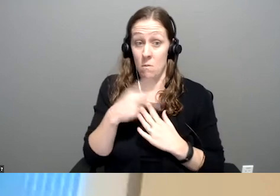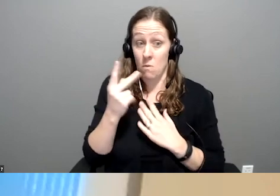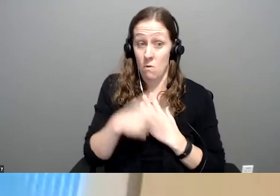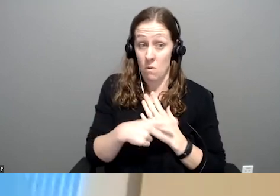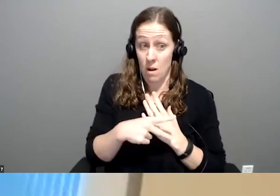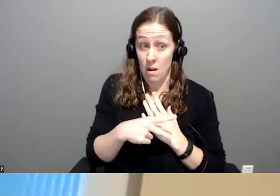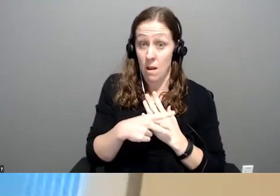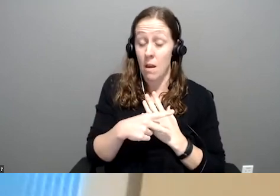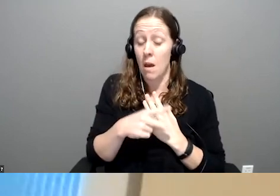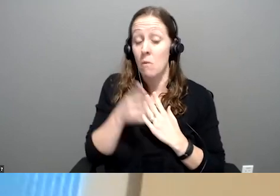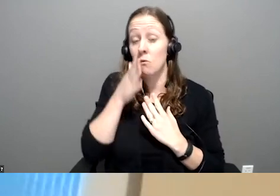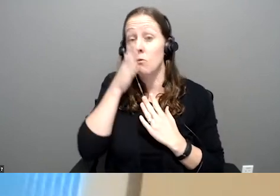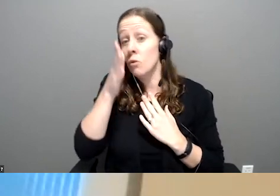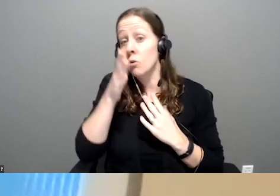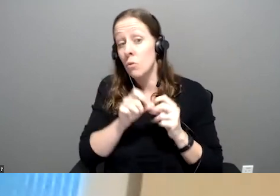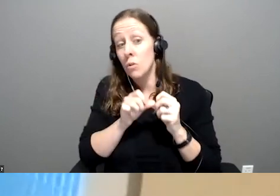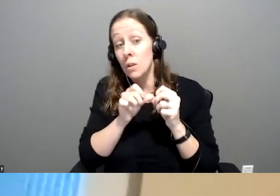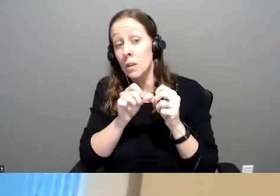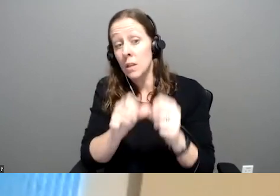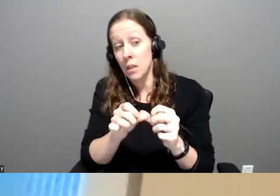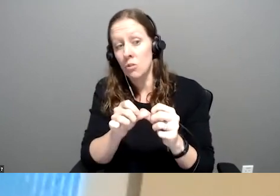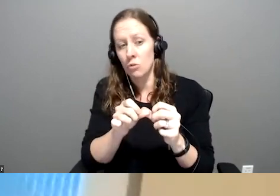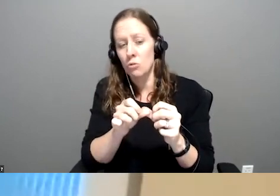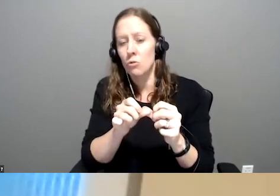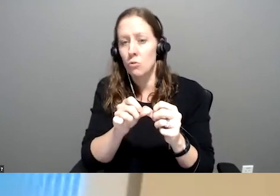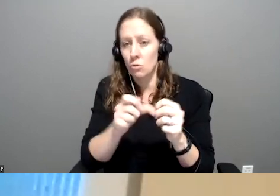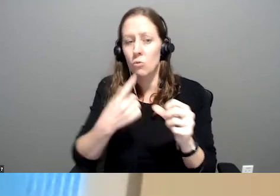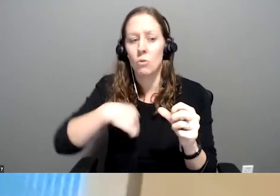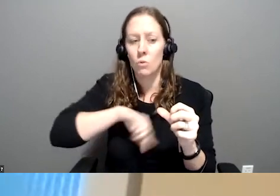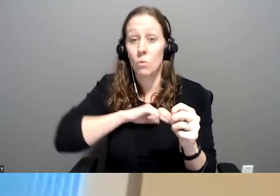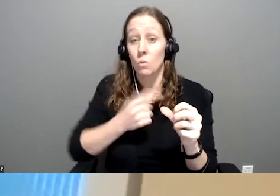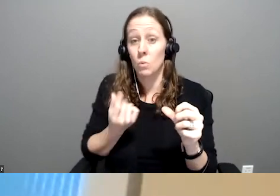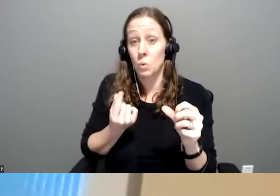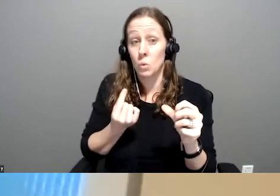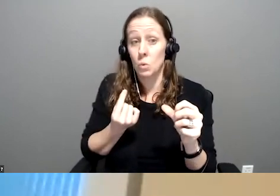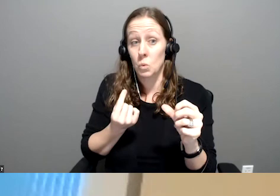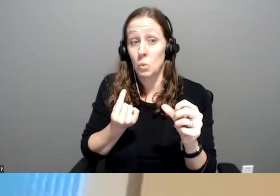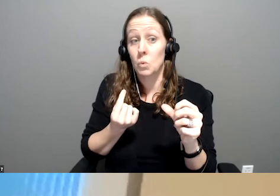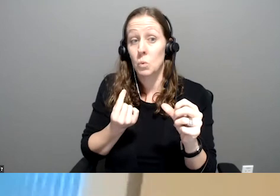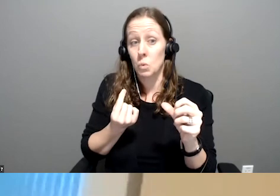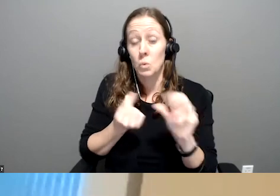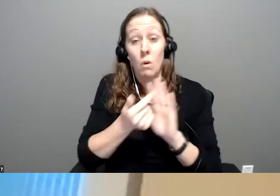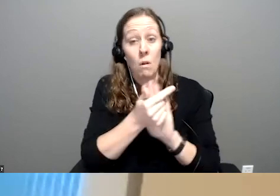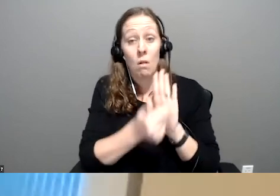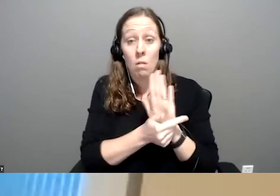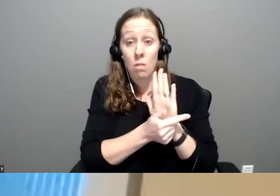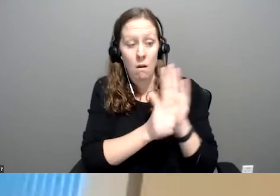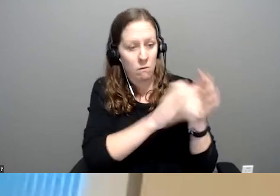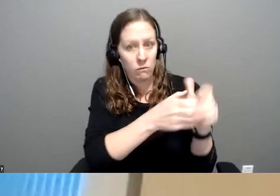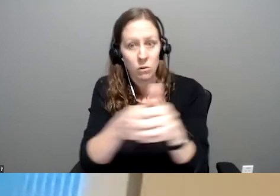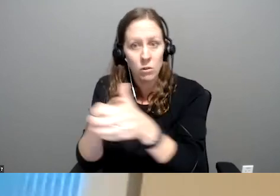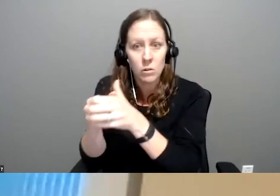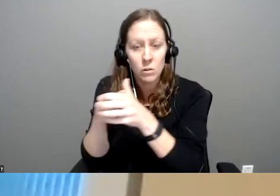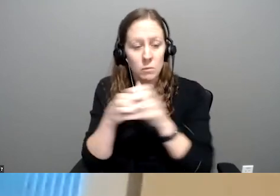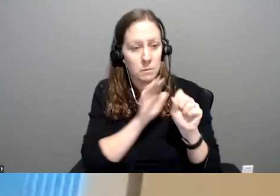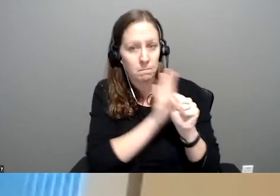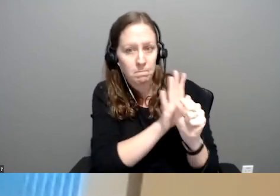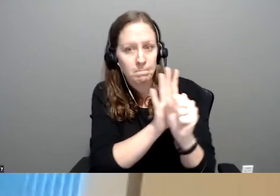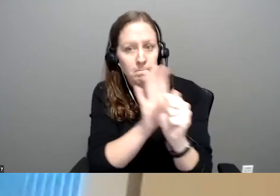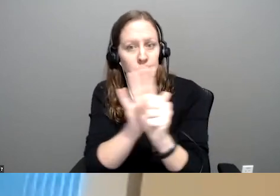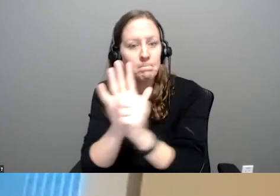the future we will be able to market this program to law firms, specifically with this accreditation